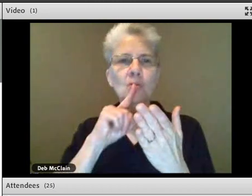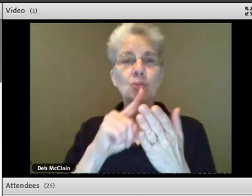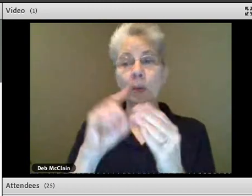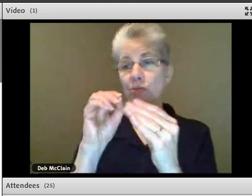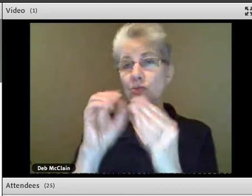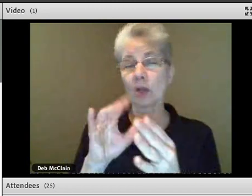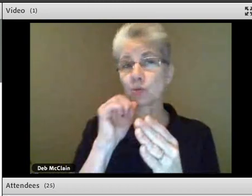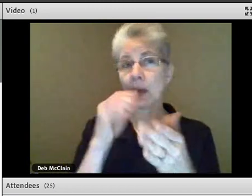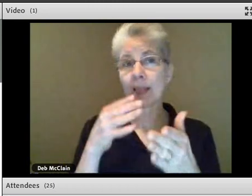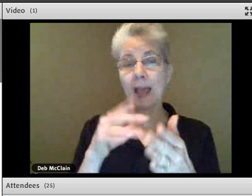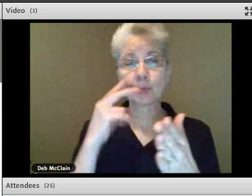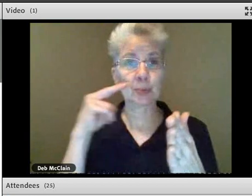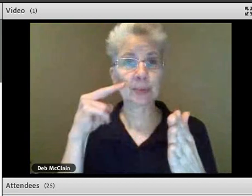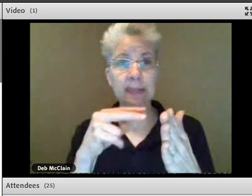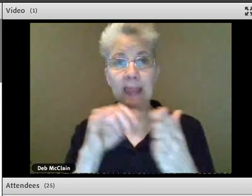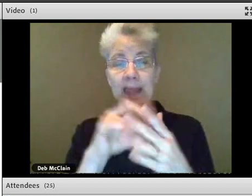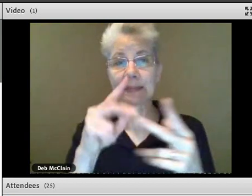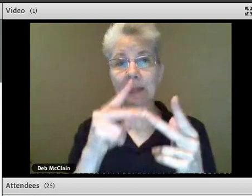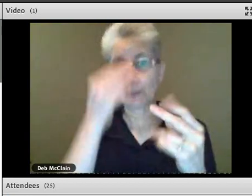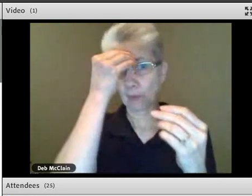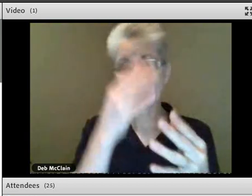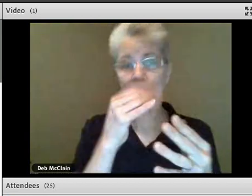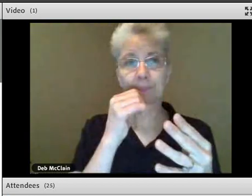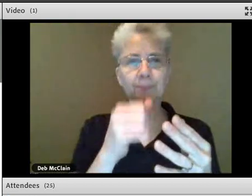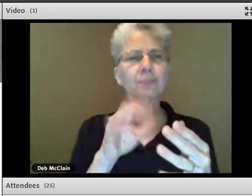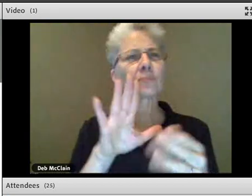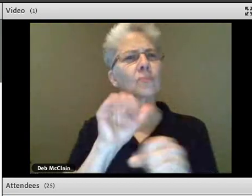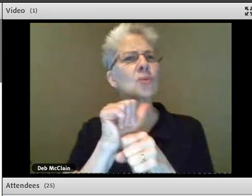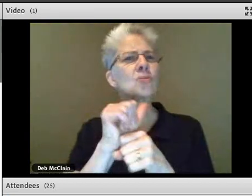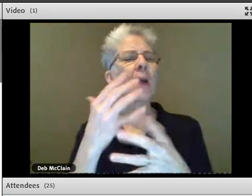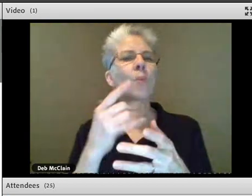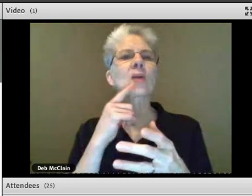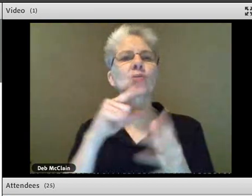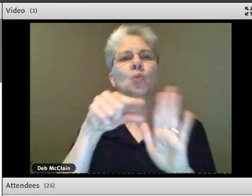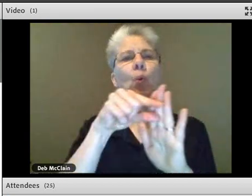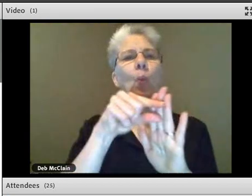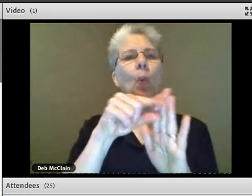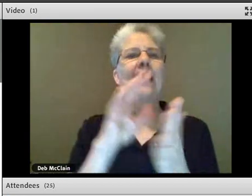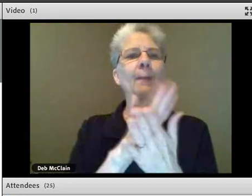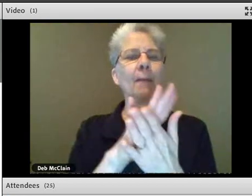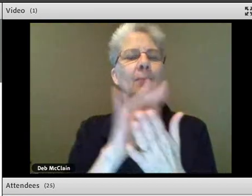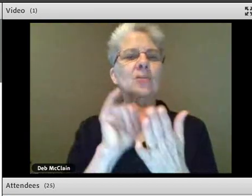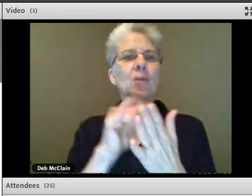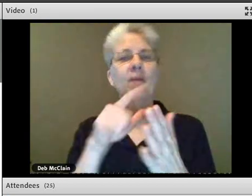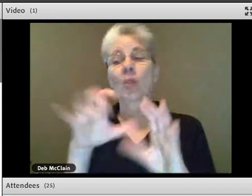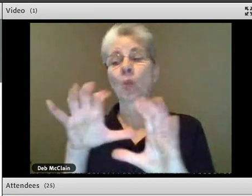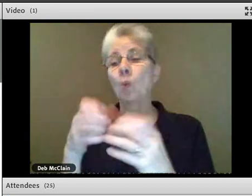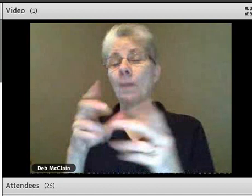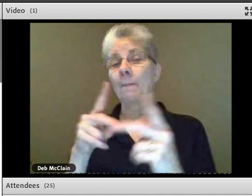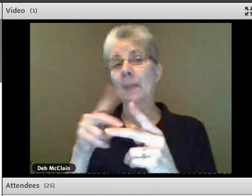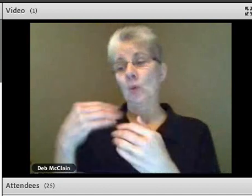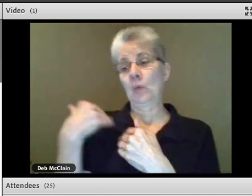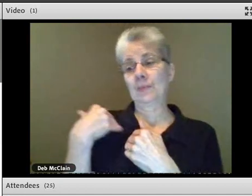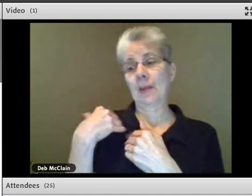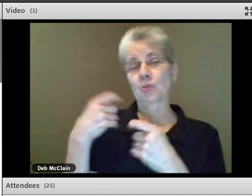You're not allowed to see these types of information. Your job is to only grade, and you can have a whole other group of people only do the administration end,